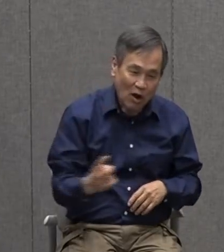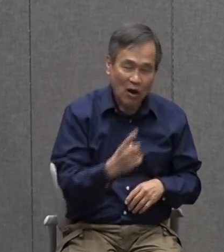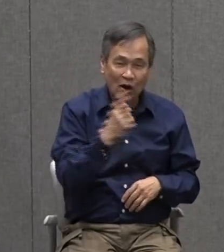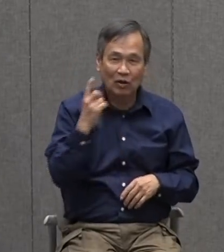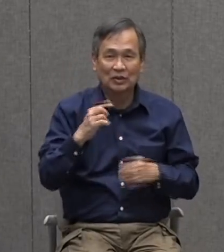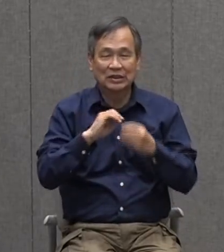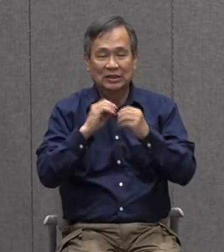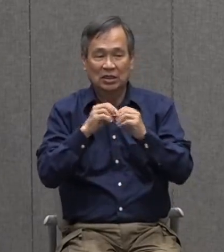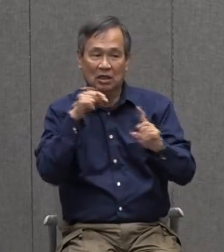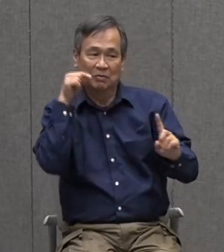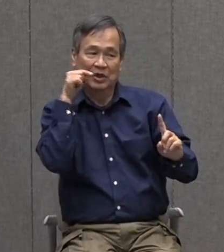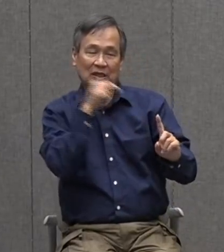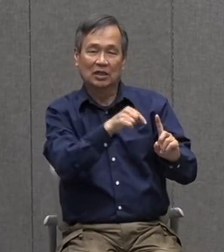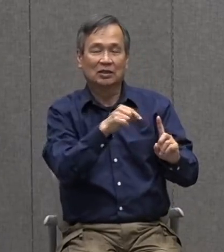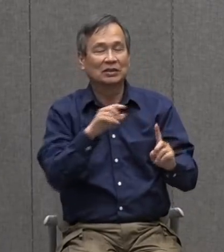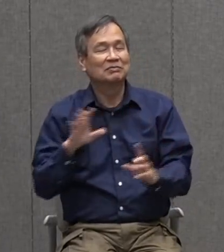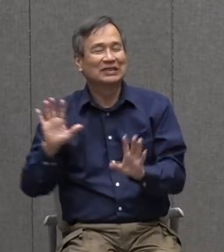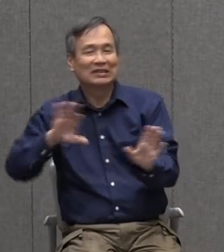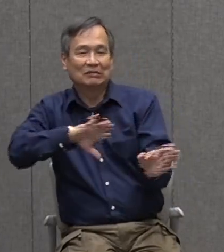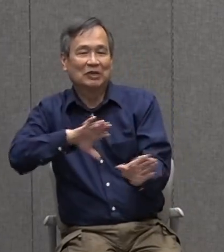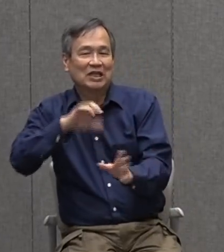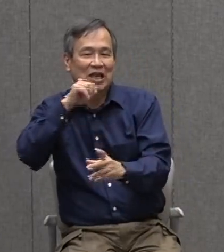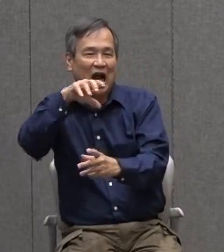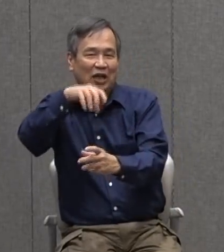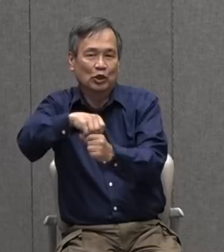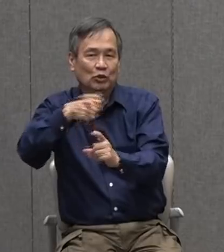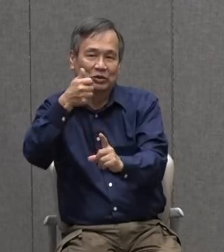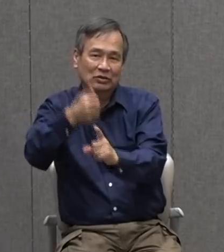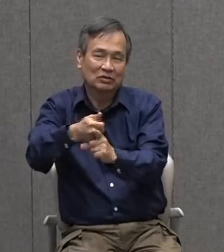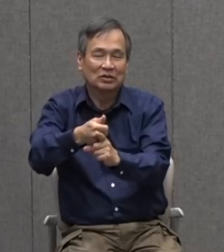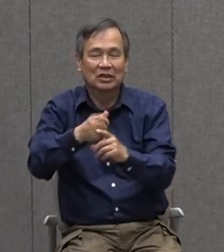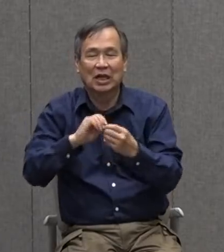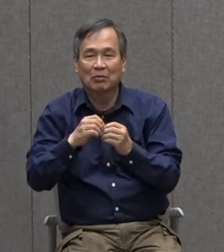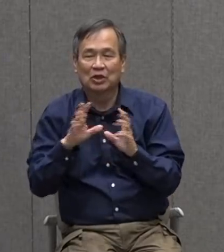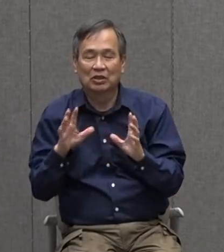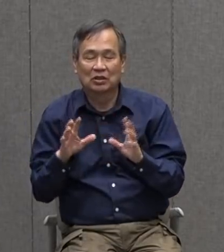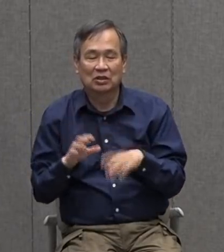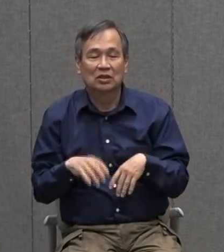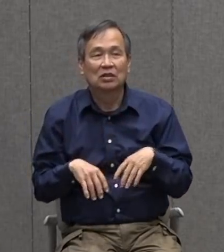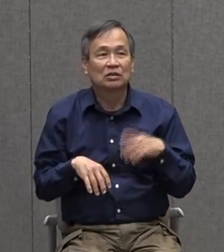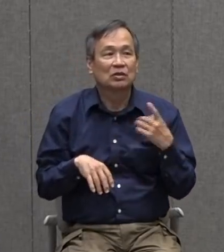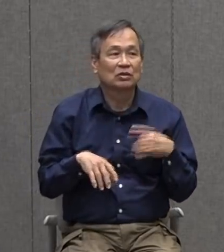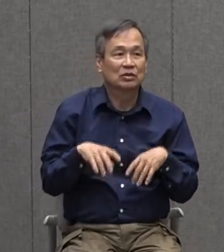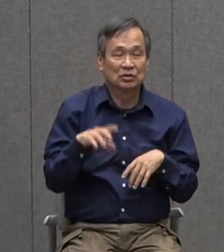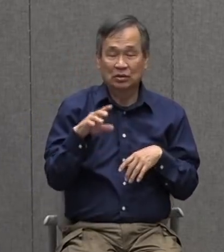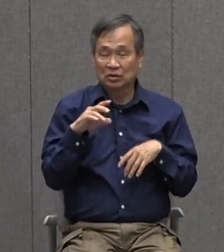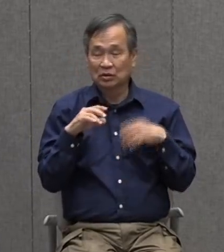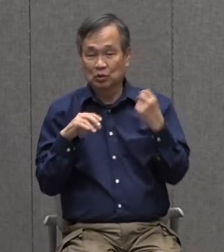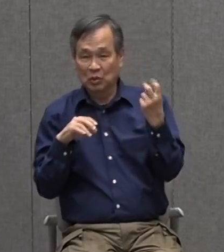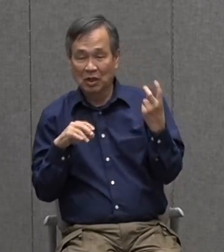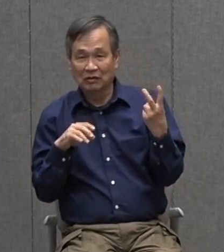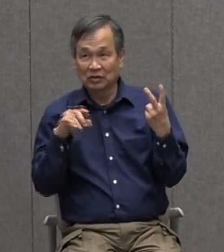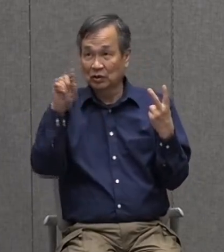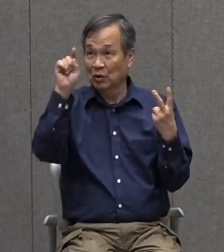of that number except for the number itself. So she could circle one, two, three, four, and six,